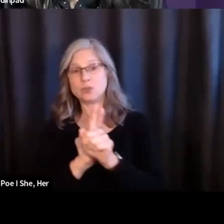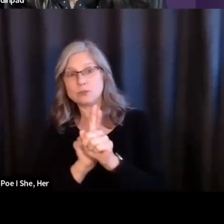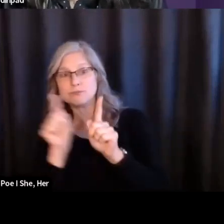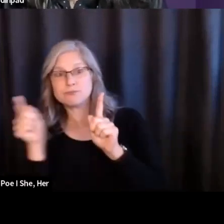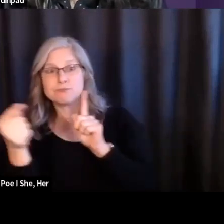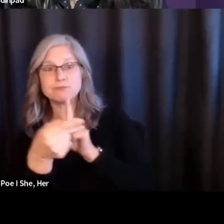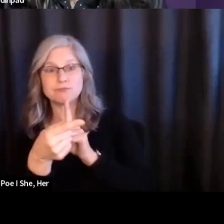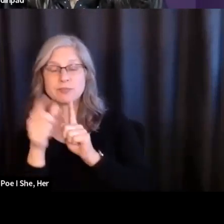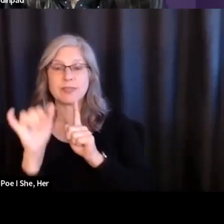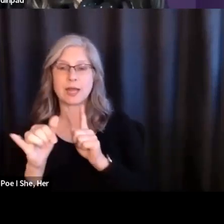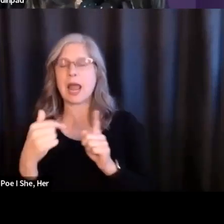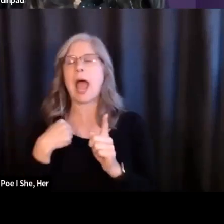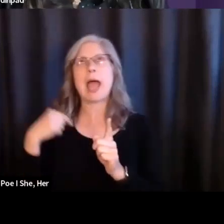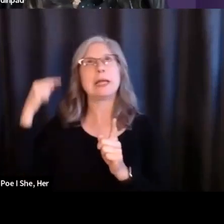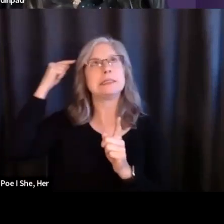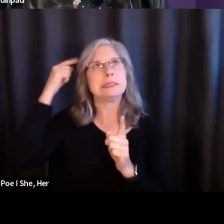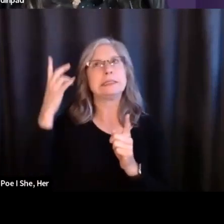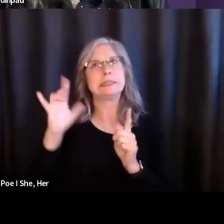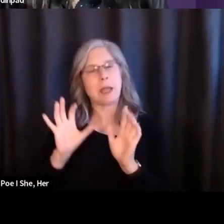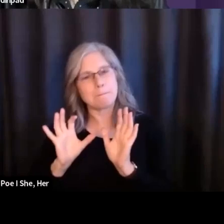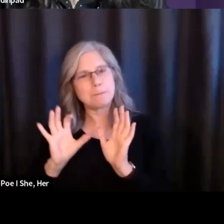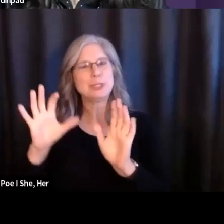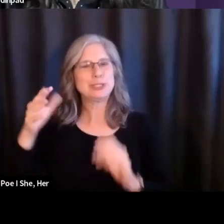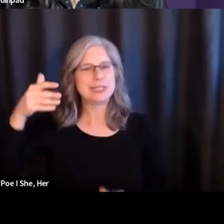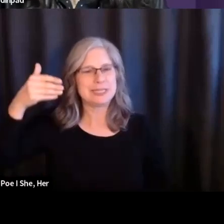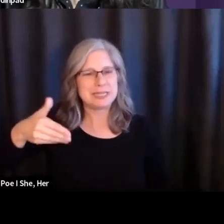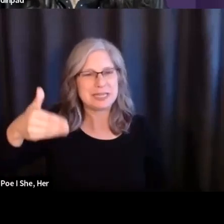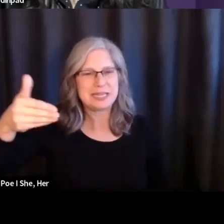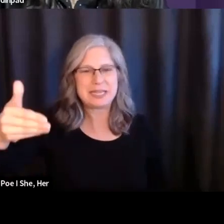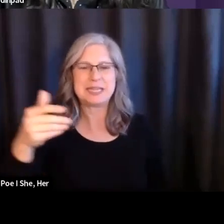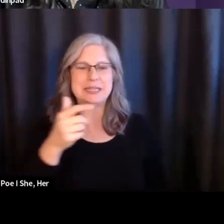which is something that I've kind of pushed every now and again and then no one really listens is,